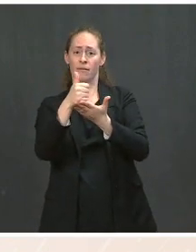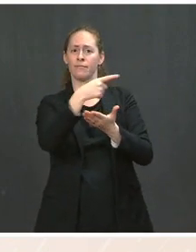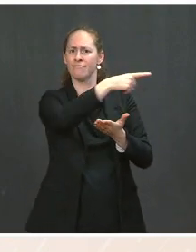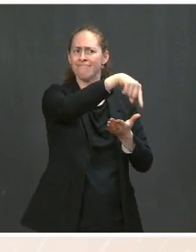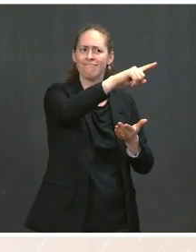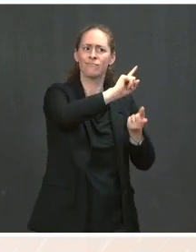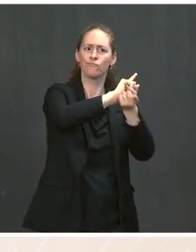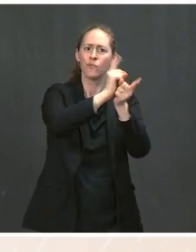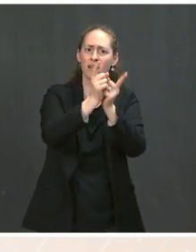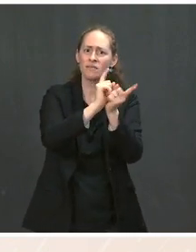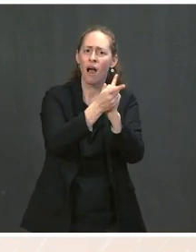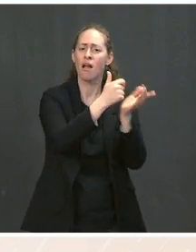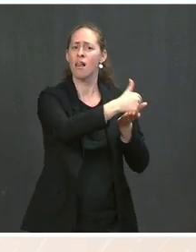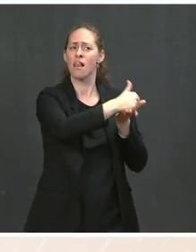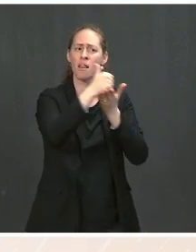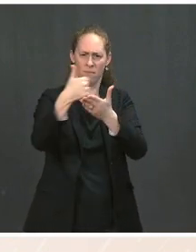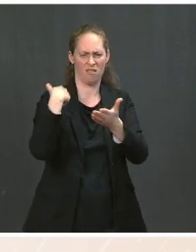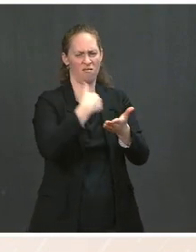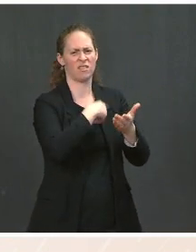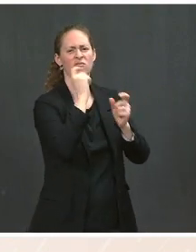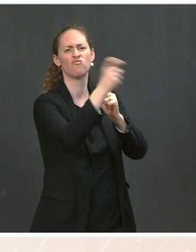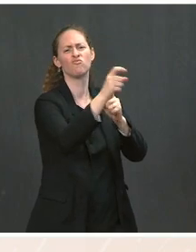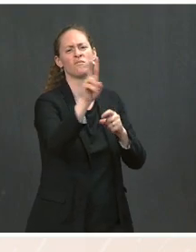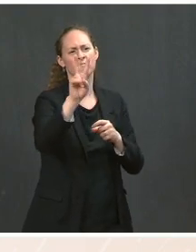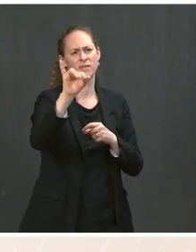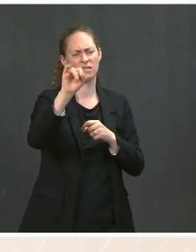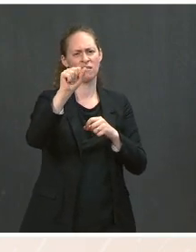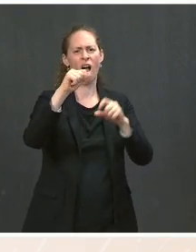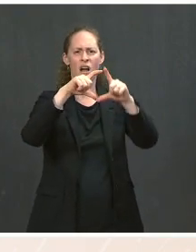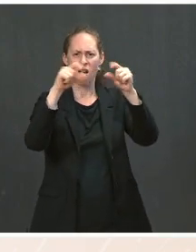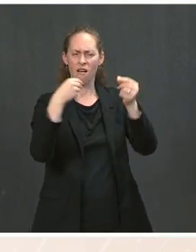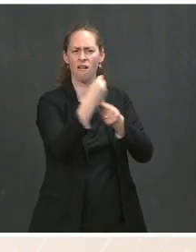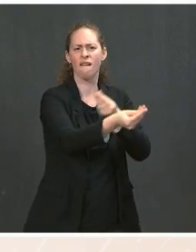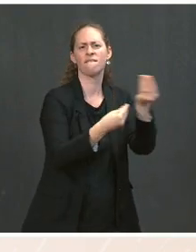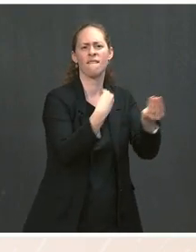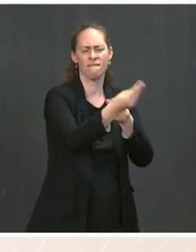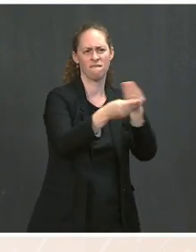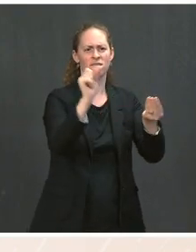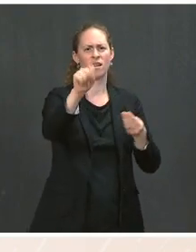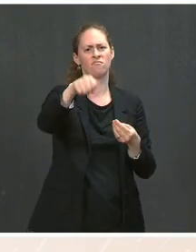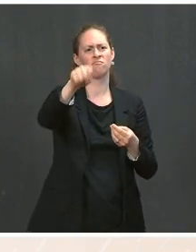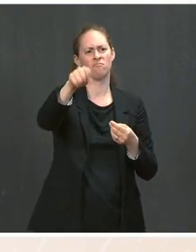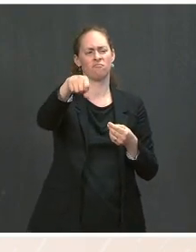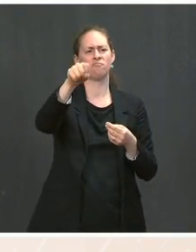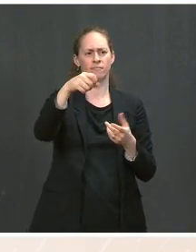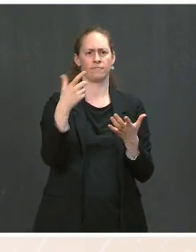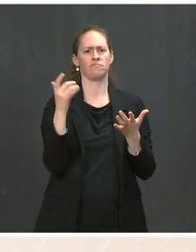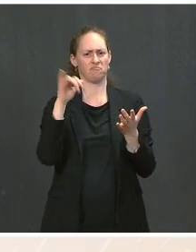serving on the ground in Afghanistan. And -- and we are, of course, maintaining -- intend to maintain a diplomatic presence